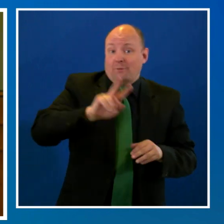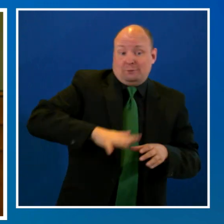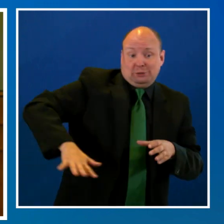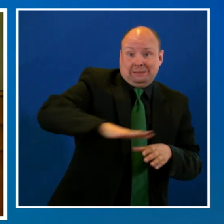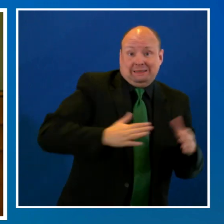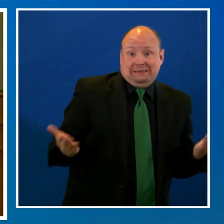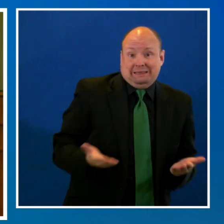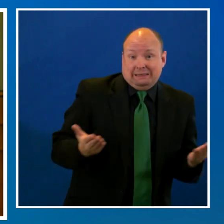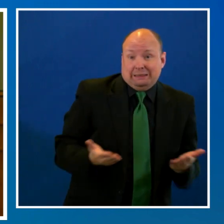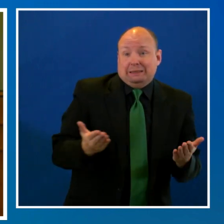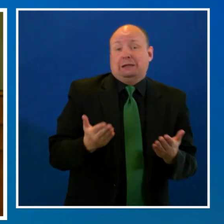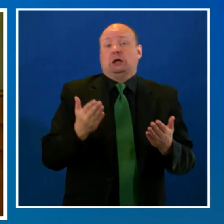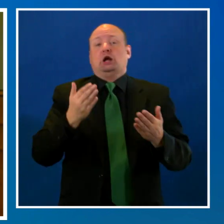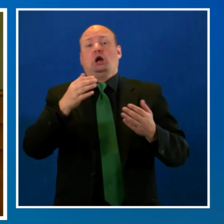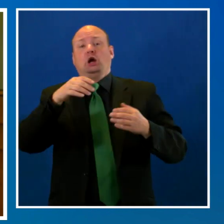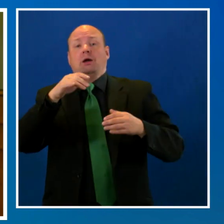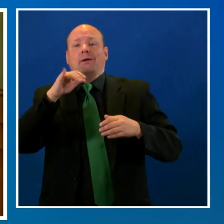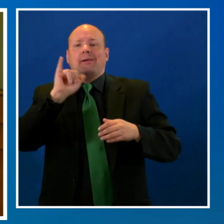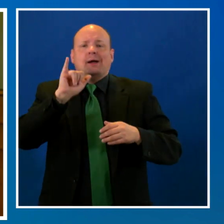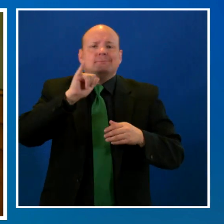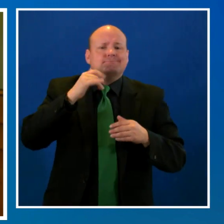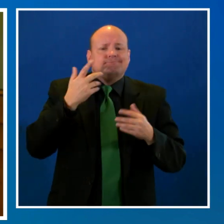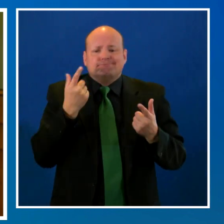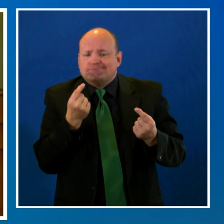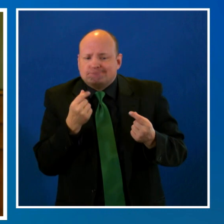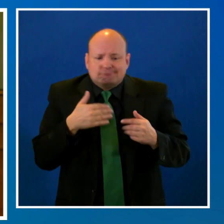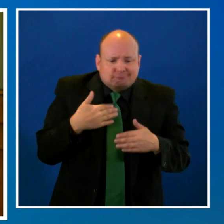Now that the indoor mask mandate is about to be lifted.